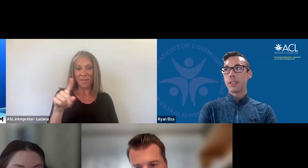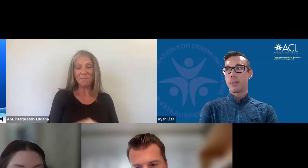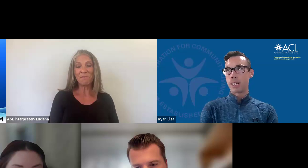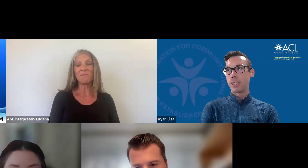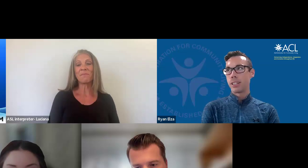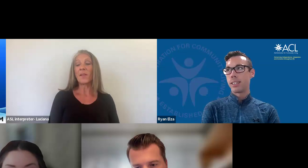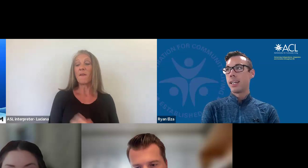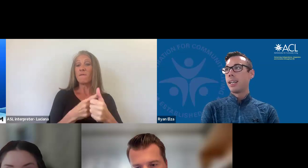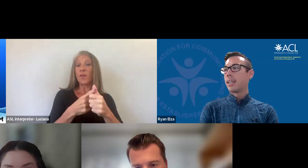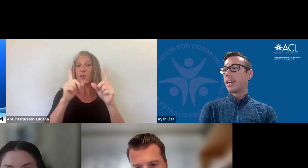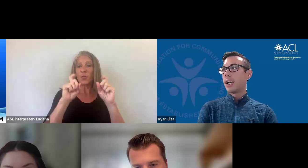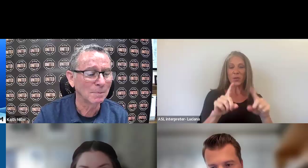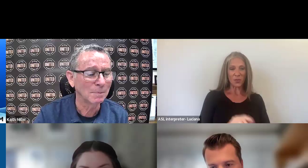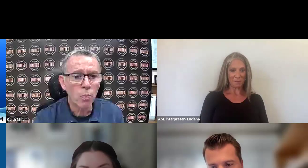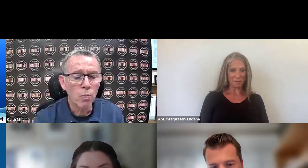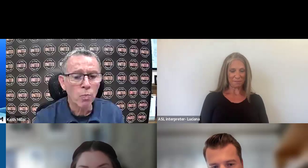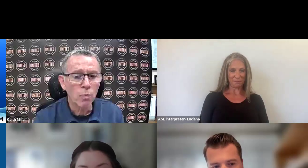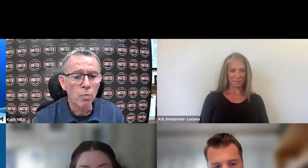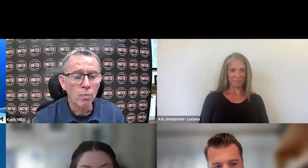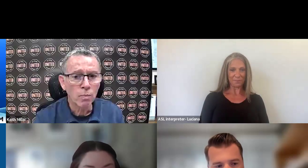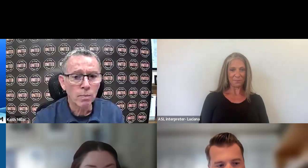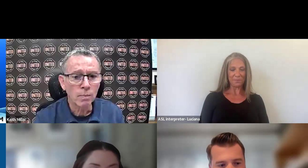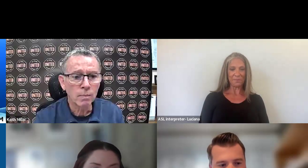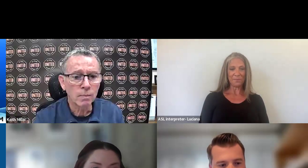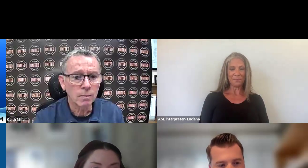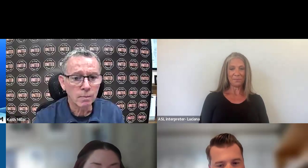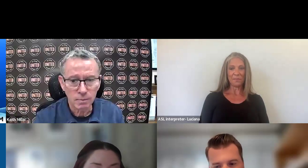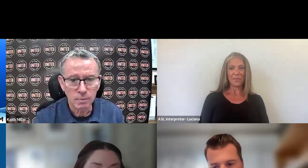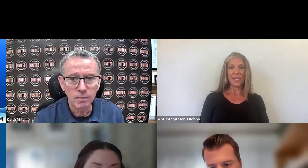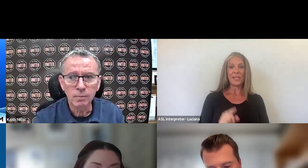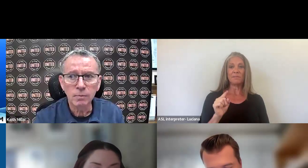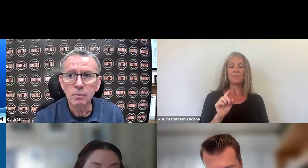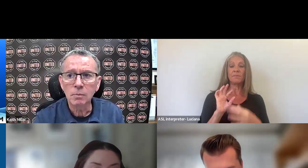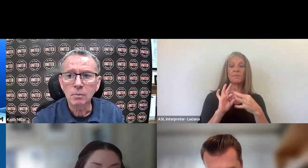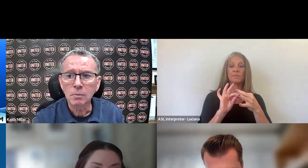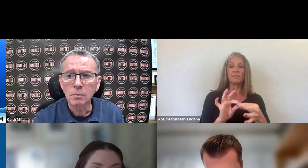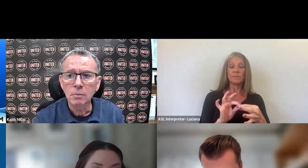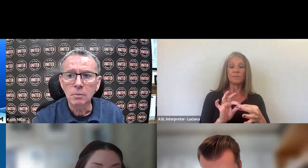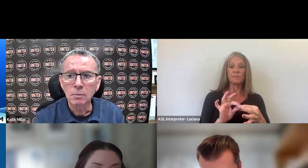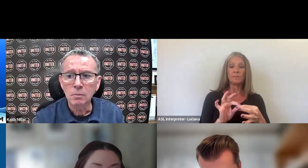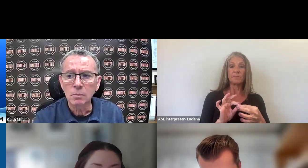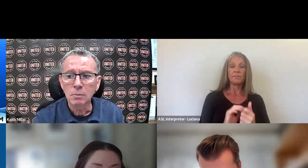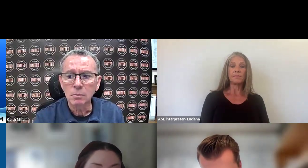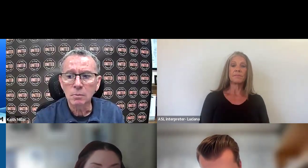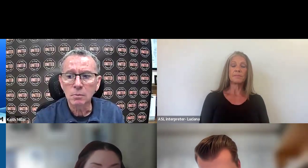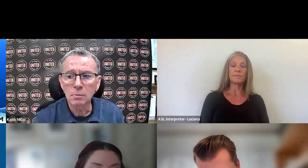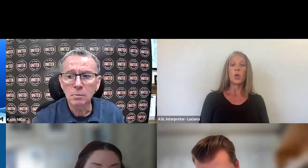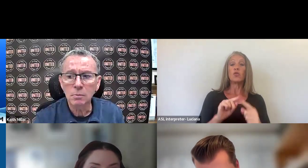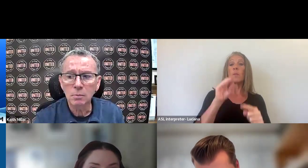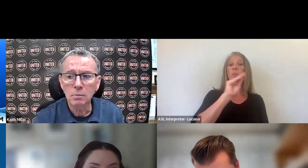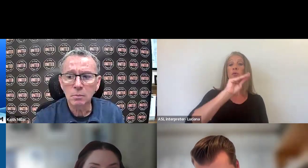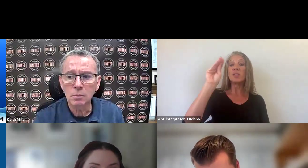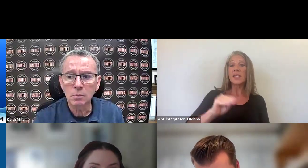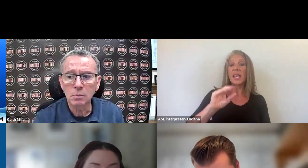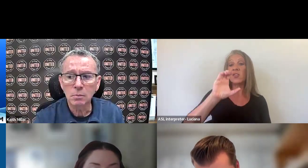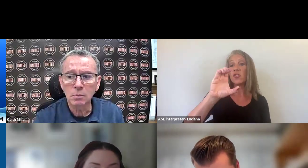The first question is related to the percentage of CILS that provide support